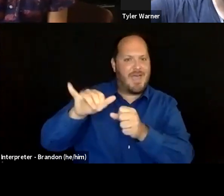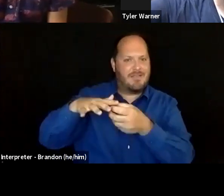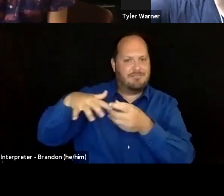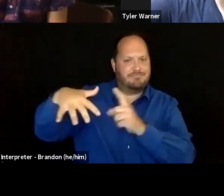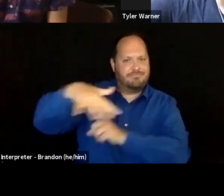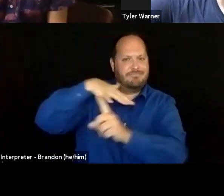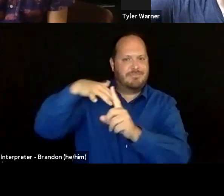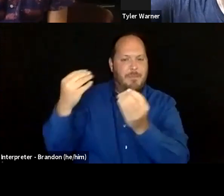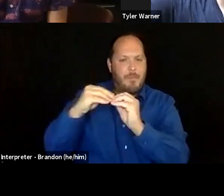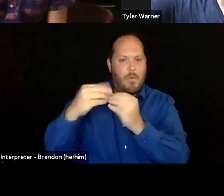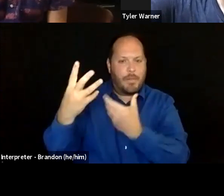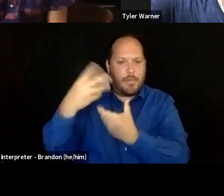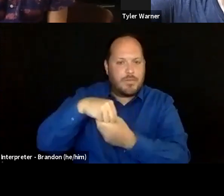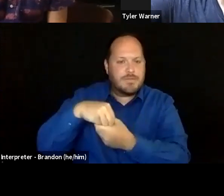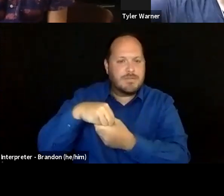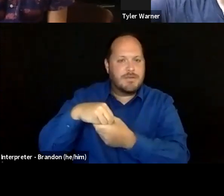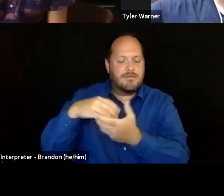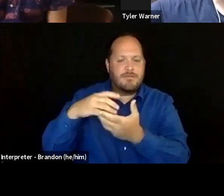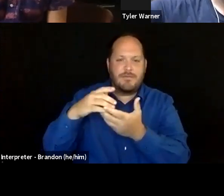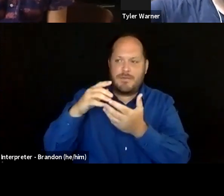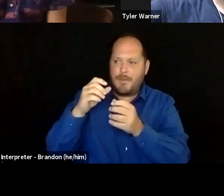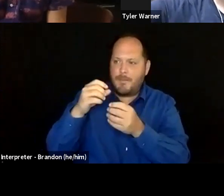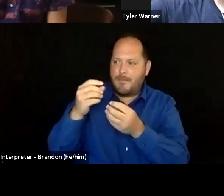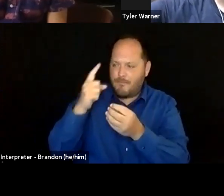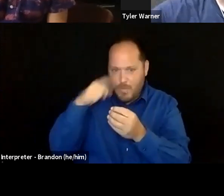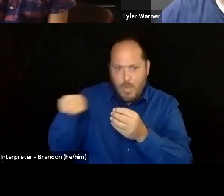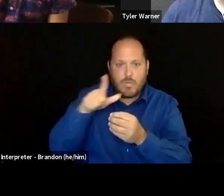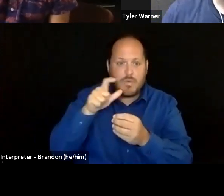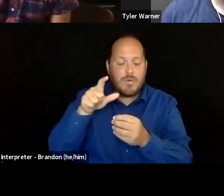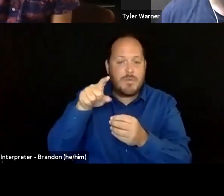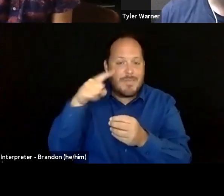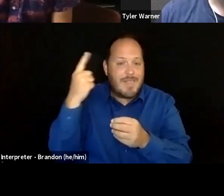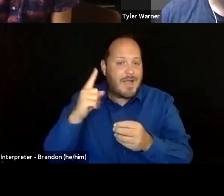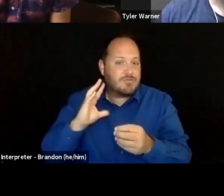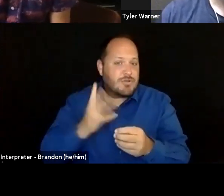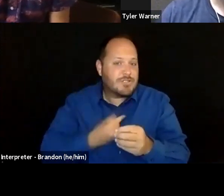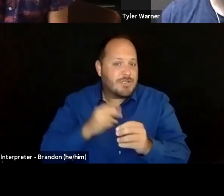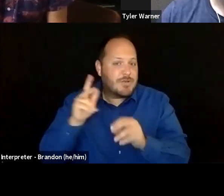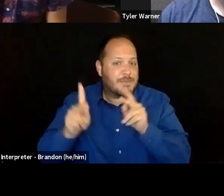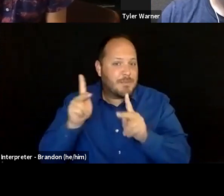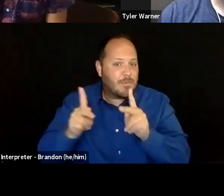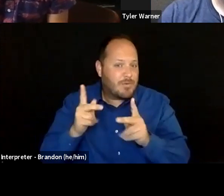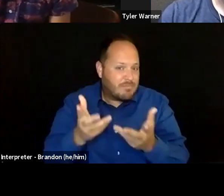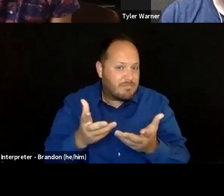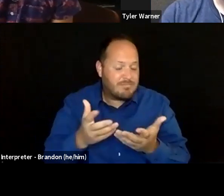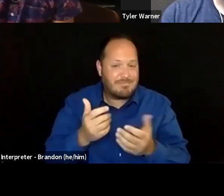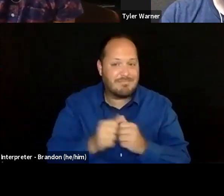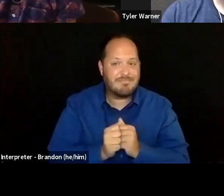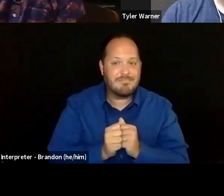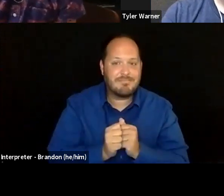a place of where Whiteness is center, and how can we, you